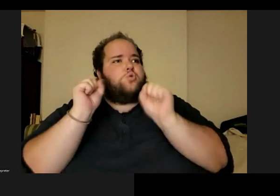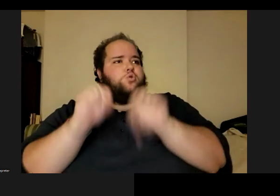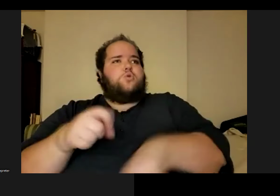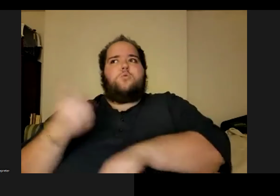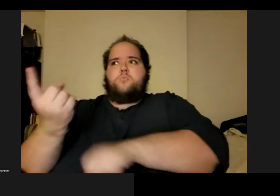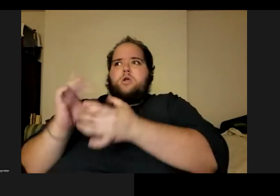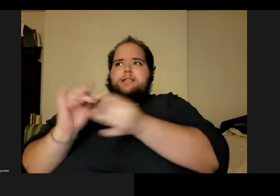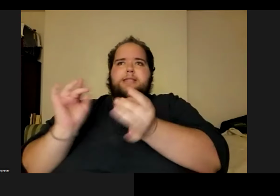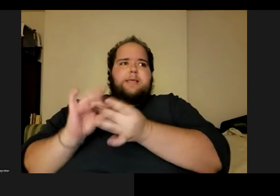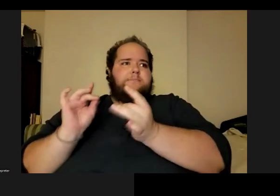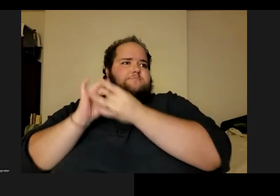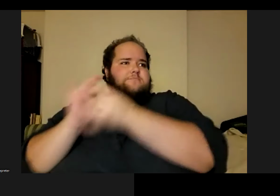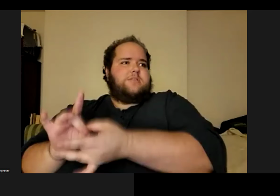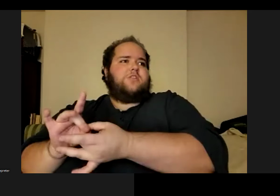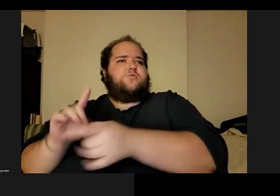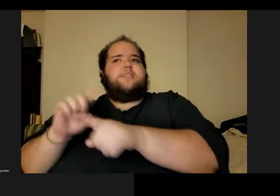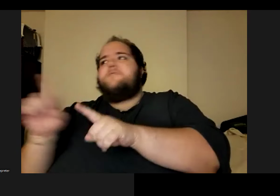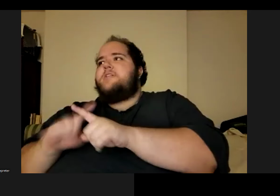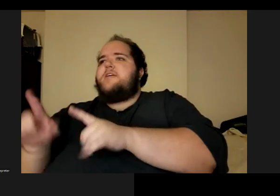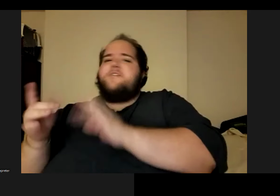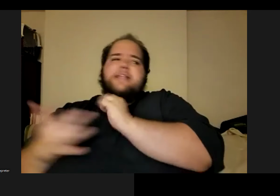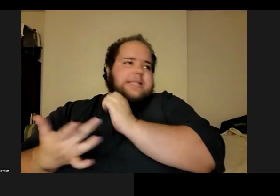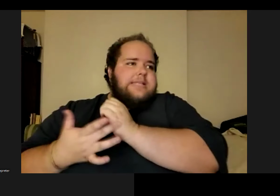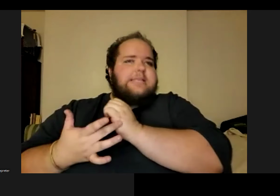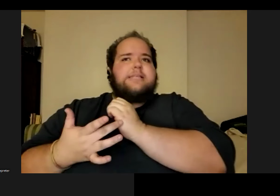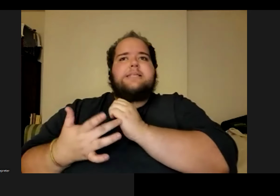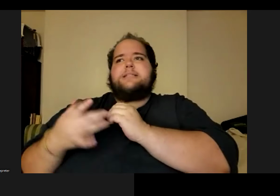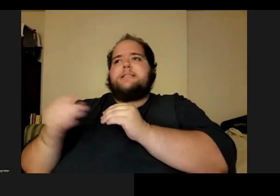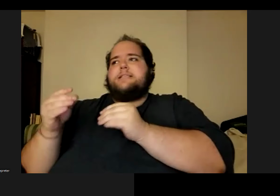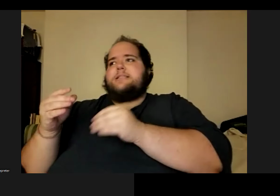techniques and and different techniques and influences and things of that you had during